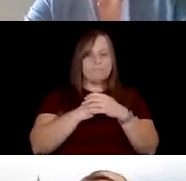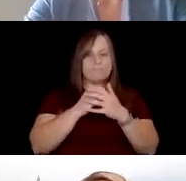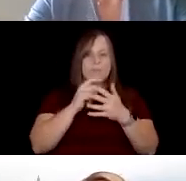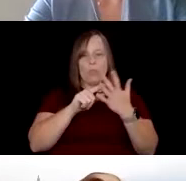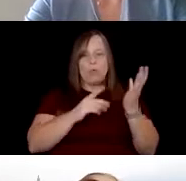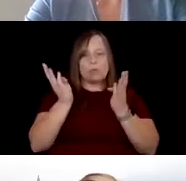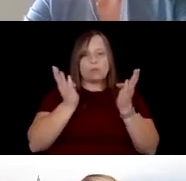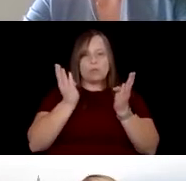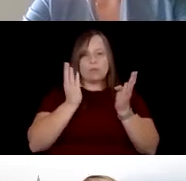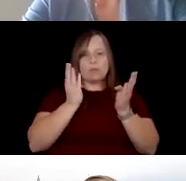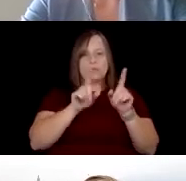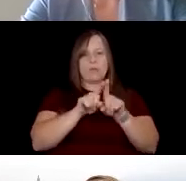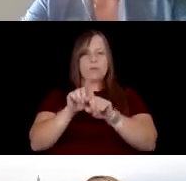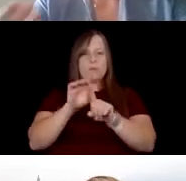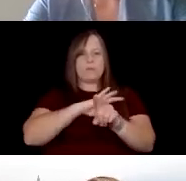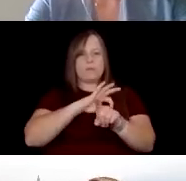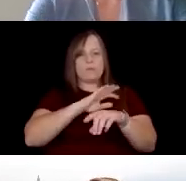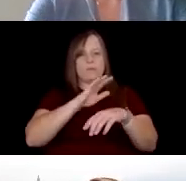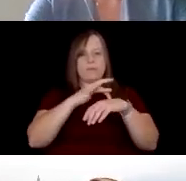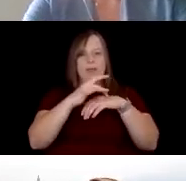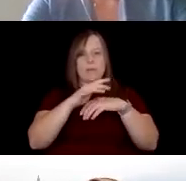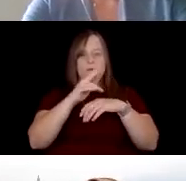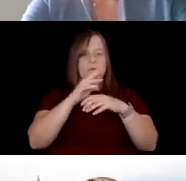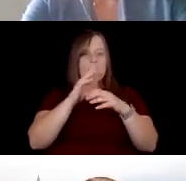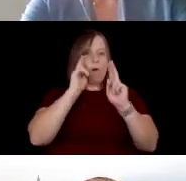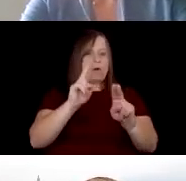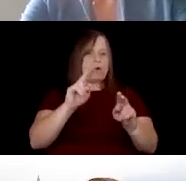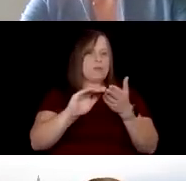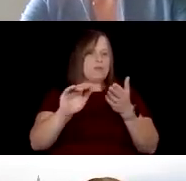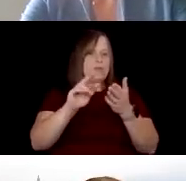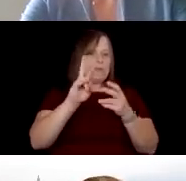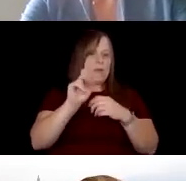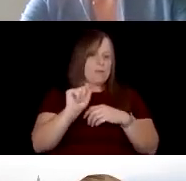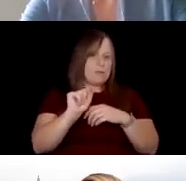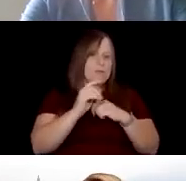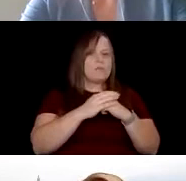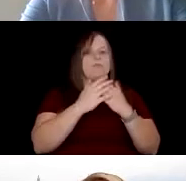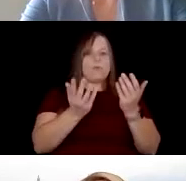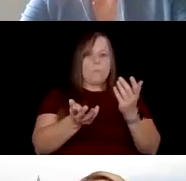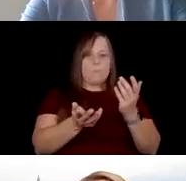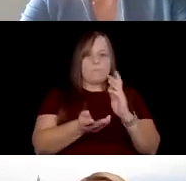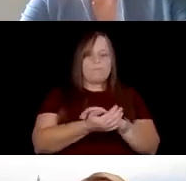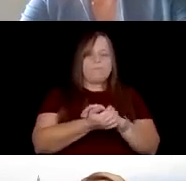that are available to honorably discharged veterans. So, I mean, you can see from this